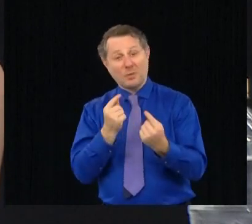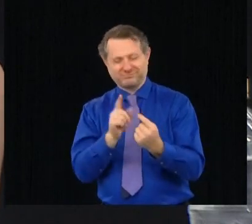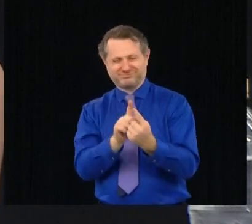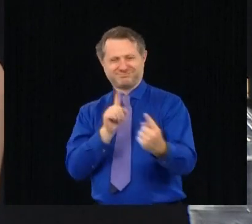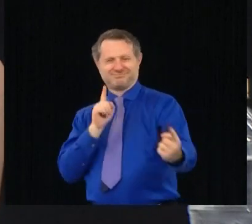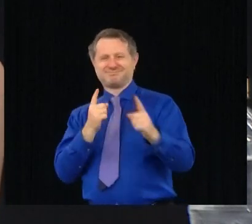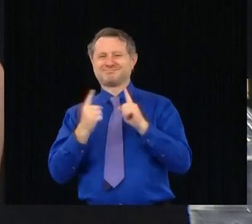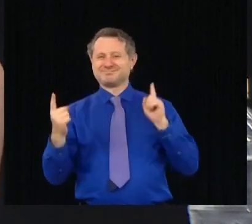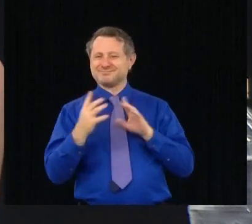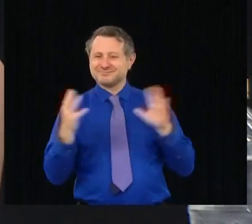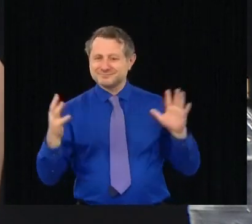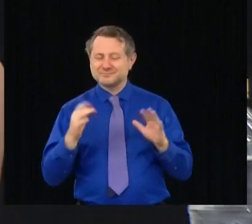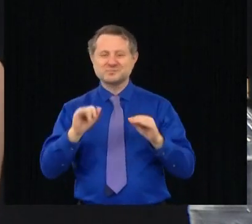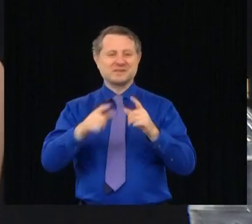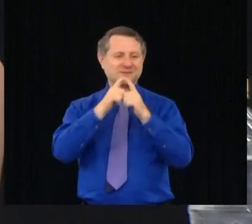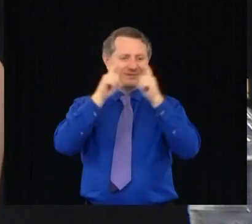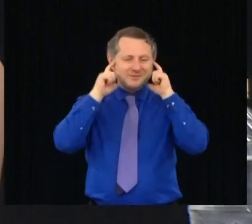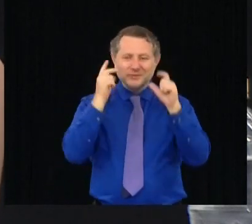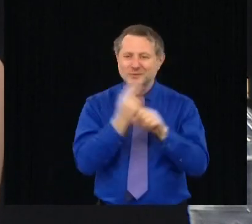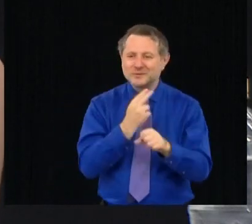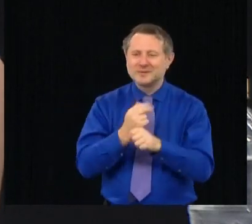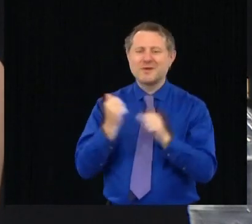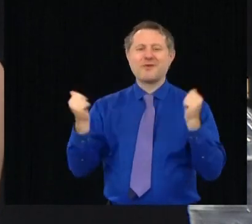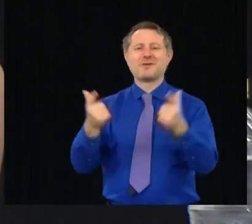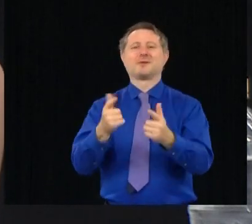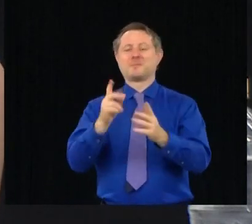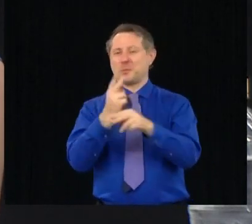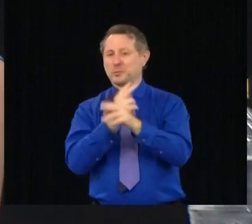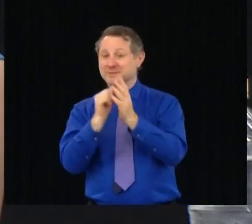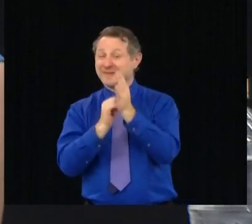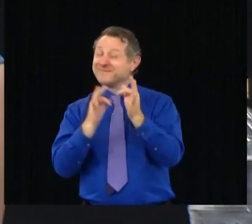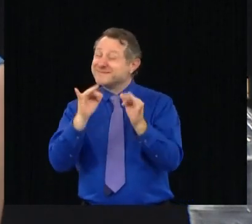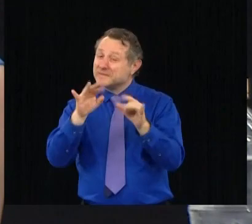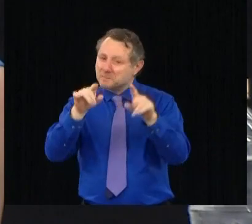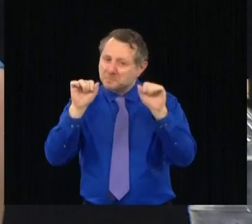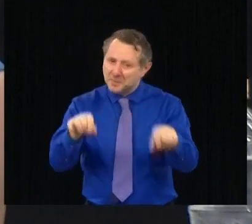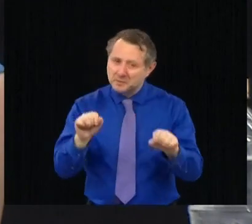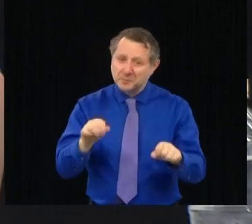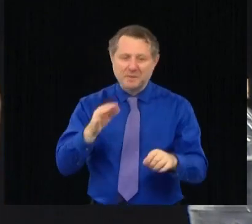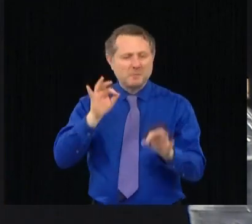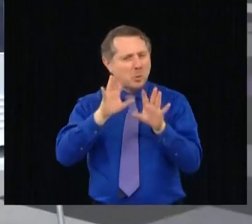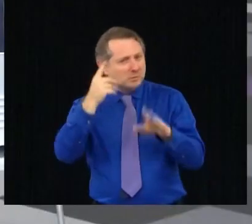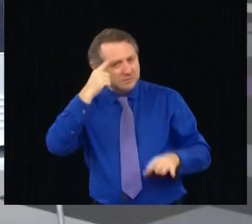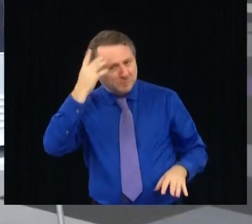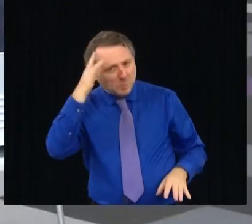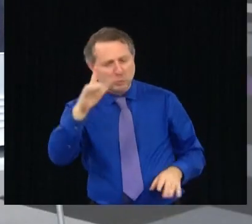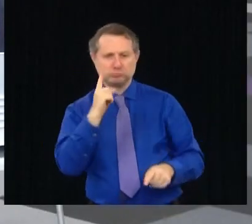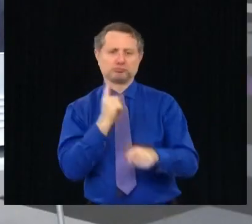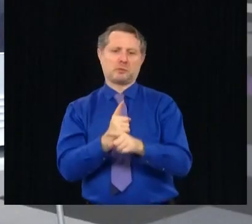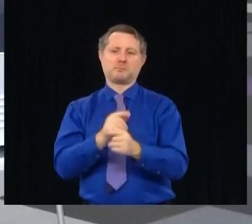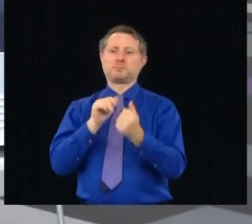SMARTLY OF EVERY EMPLOYER STARTING TO REOPEN OR CURRENTLY OPEN. SOCIAL DISTANCING IS PROPERLY